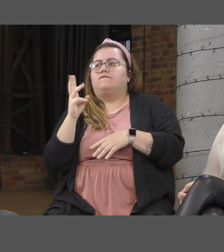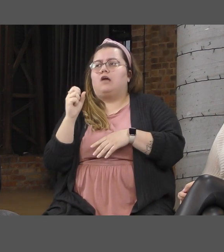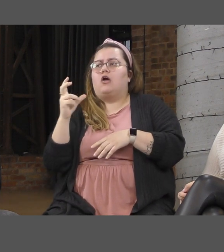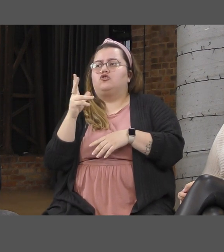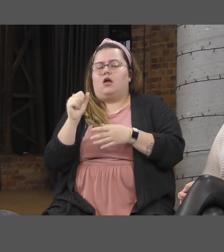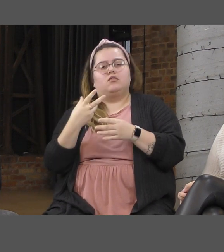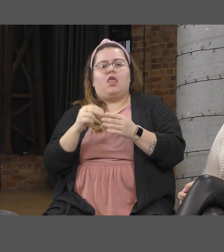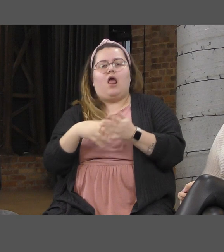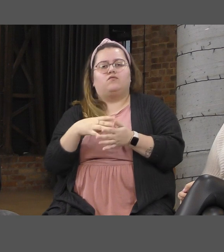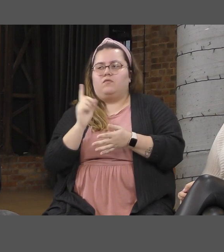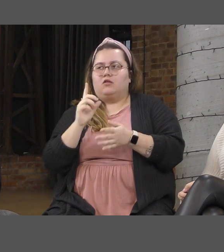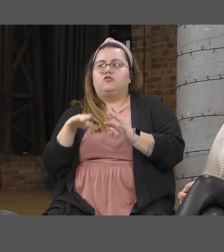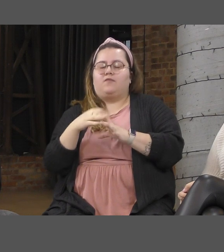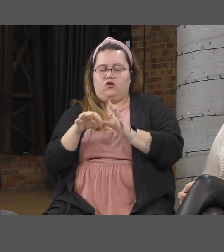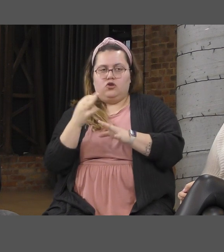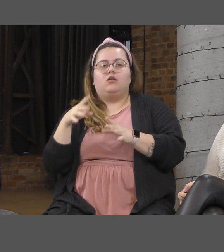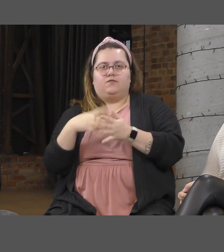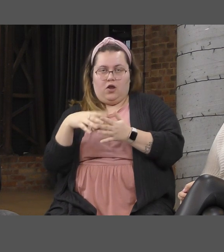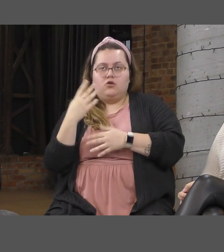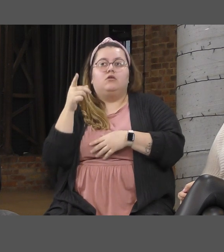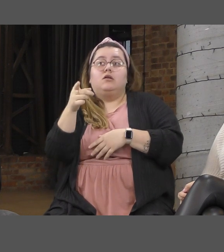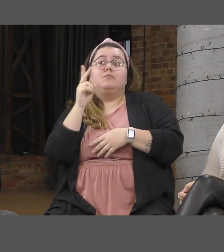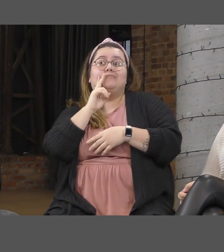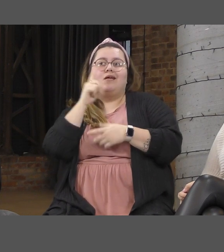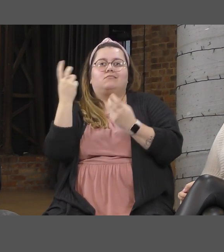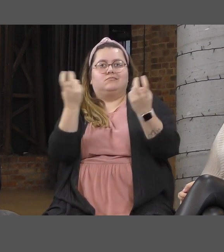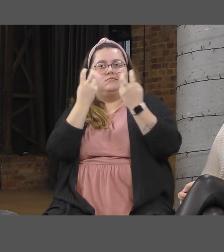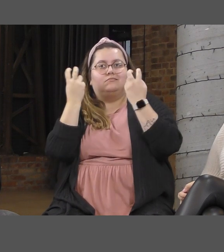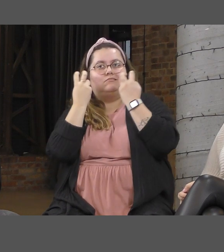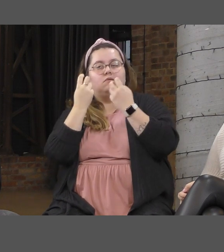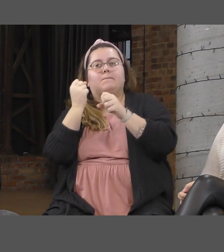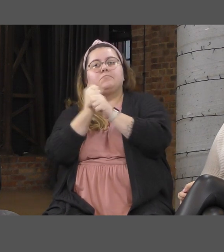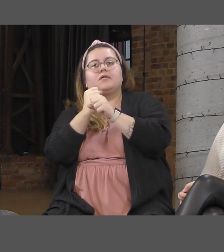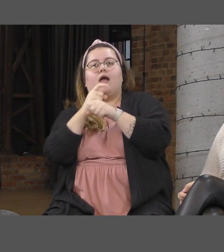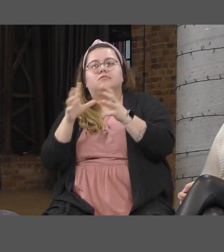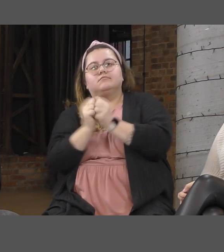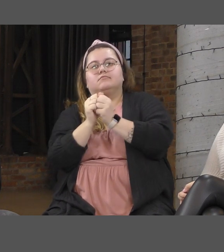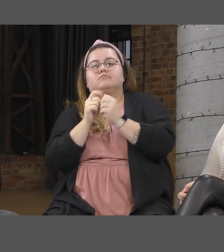Mum is a seamstress. Mum was looking for a job.